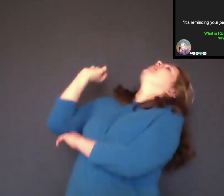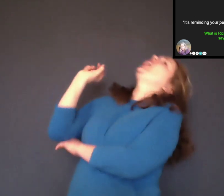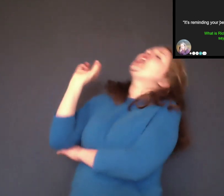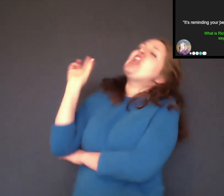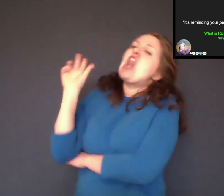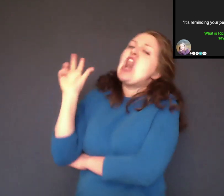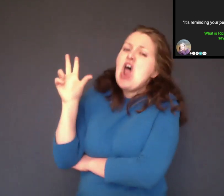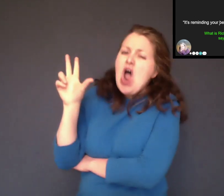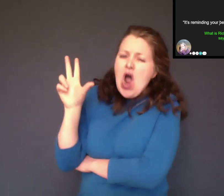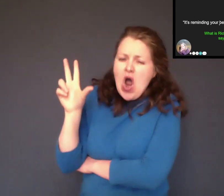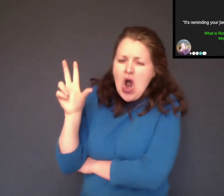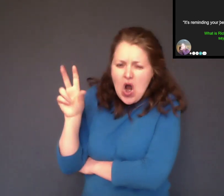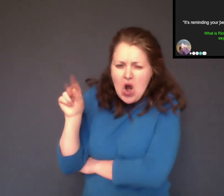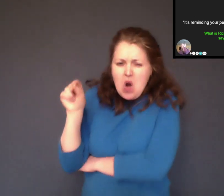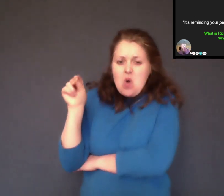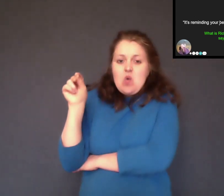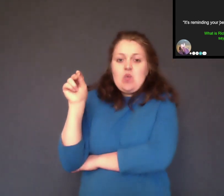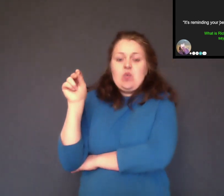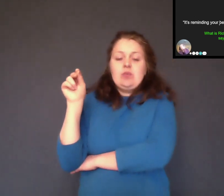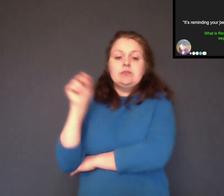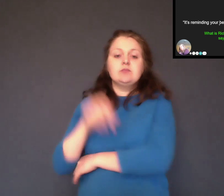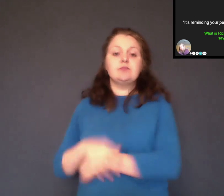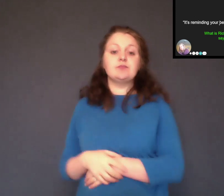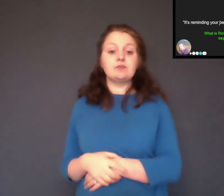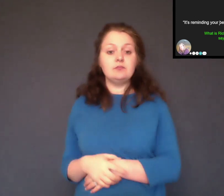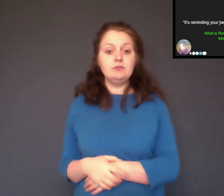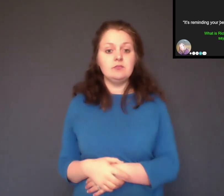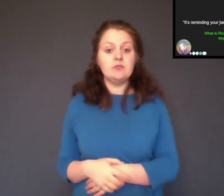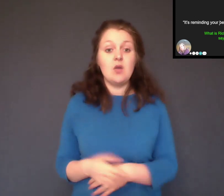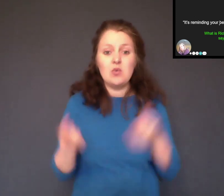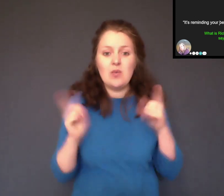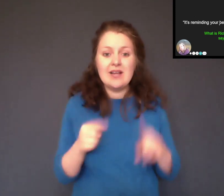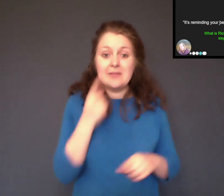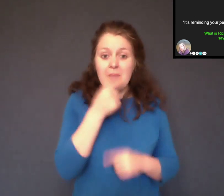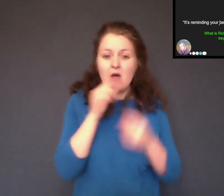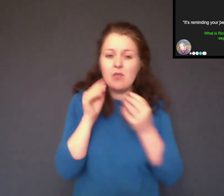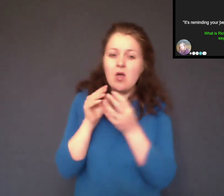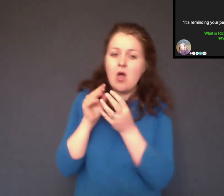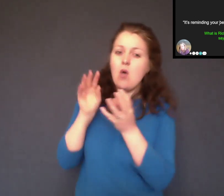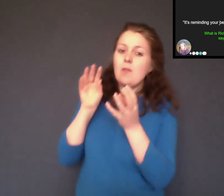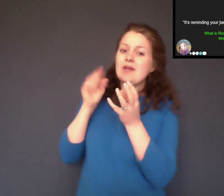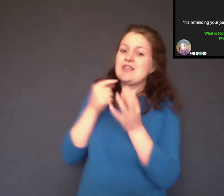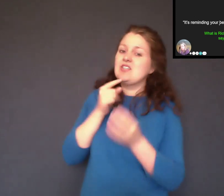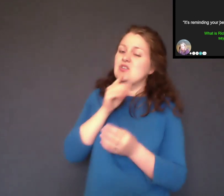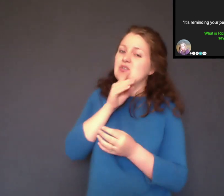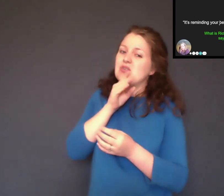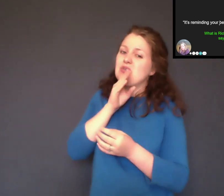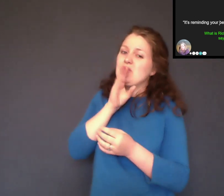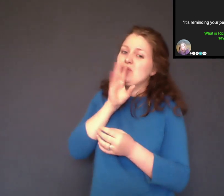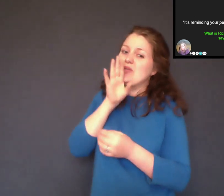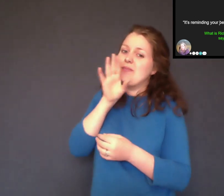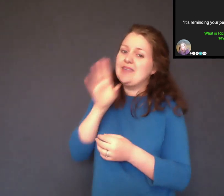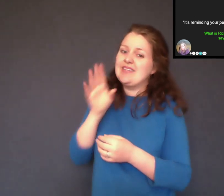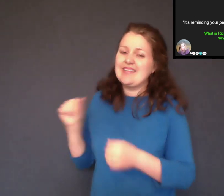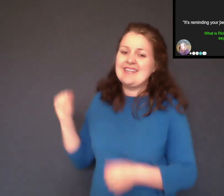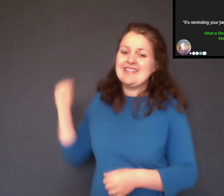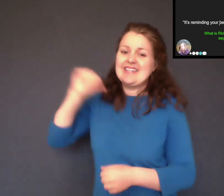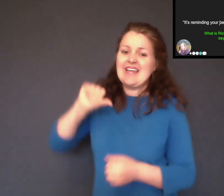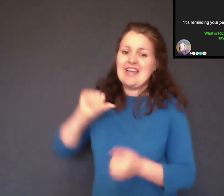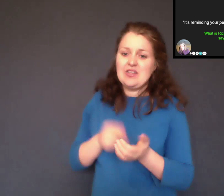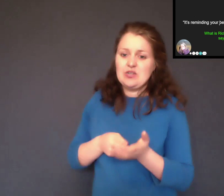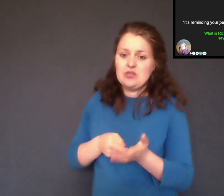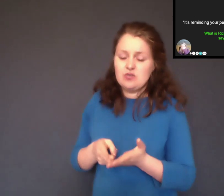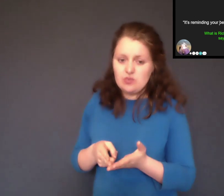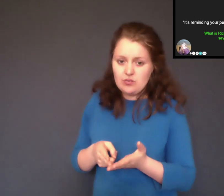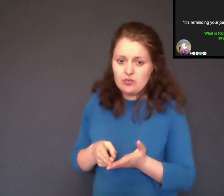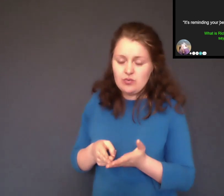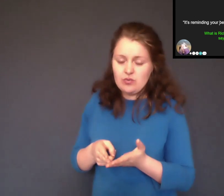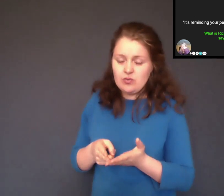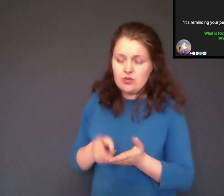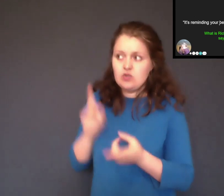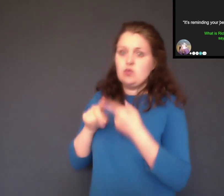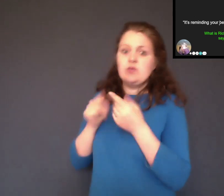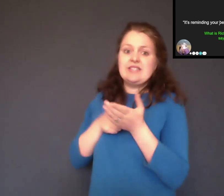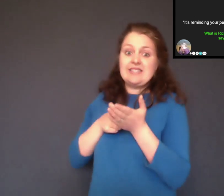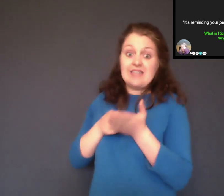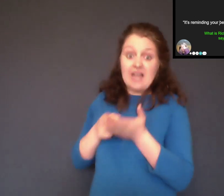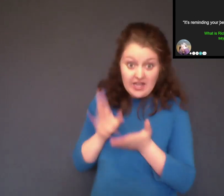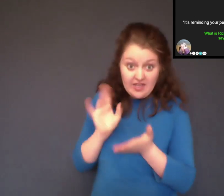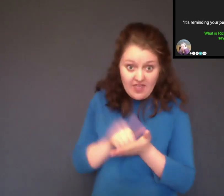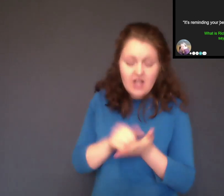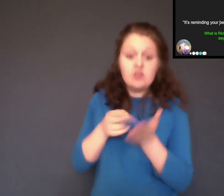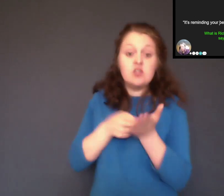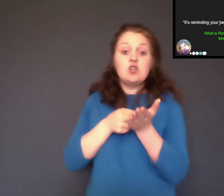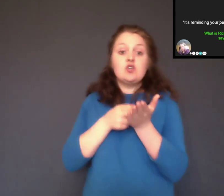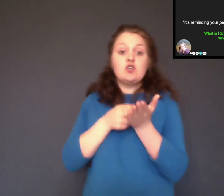threw back his head howling no at this but even as he opened his mouth to deny the truth to deny it